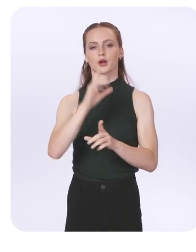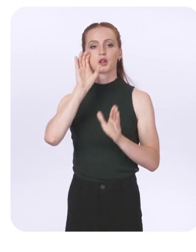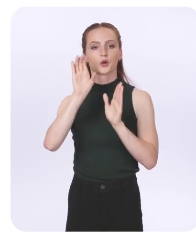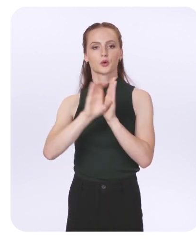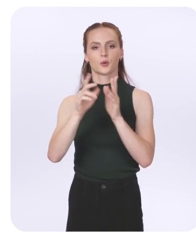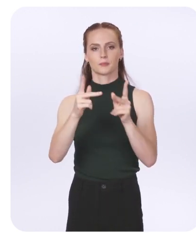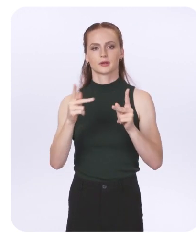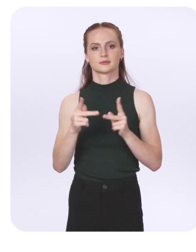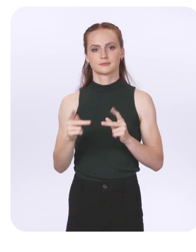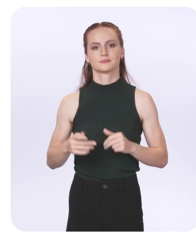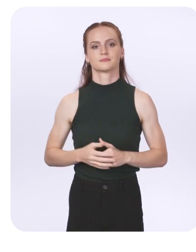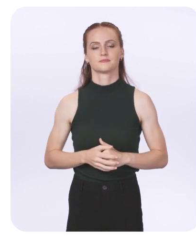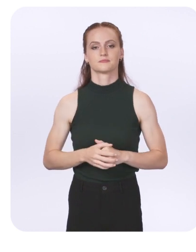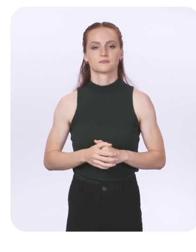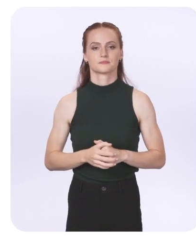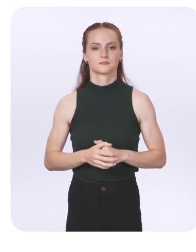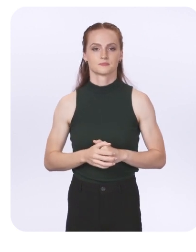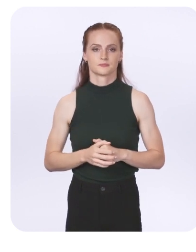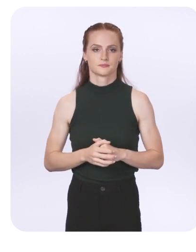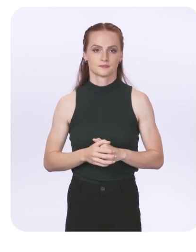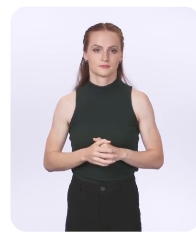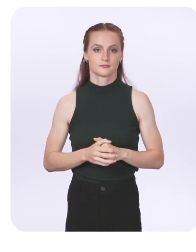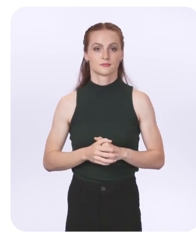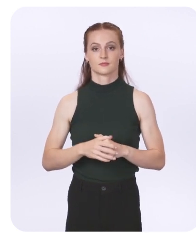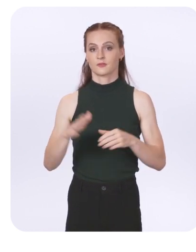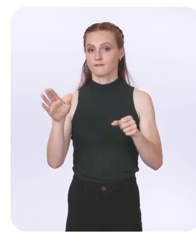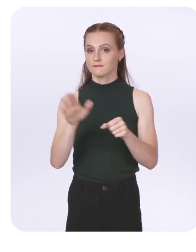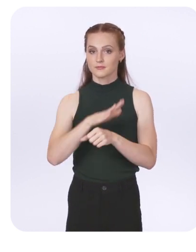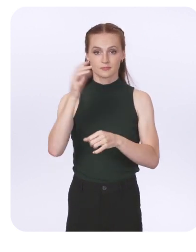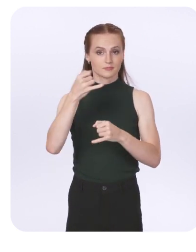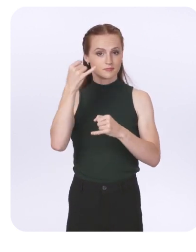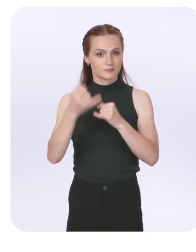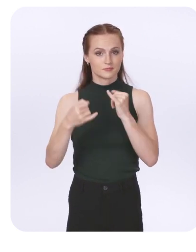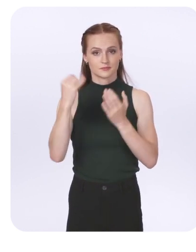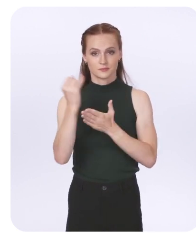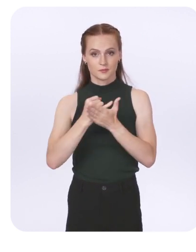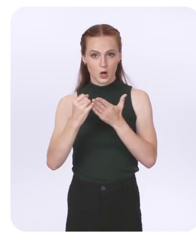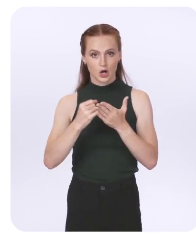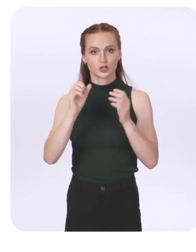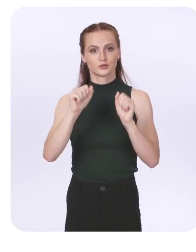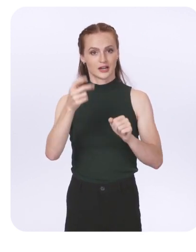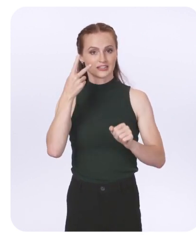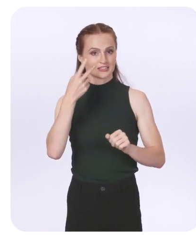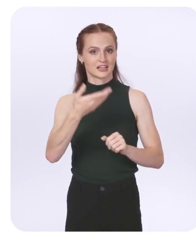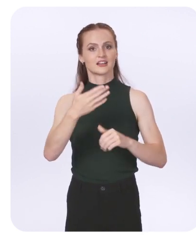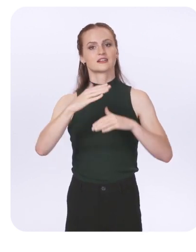an improvement. Now for the second case, Spacefolk City, it was the first city builder